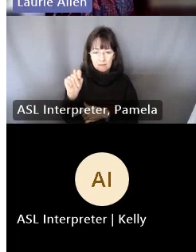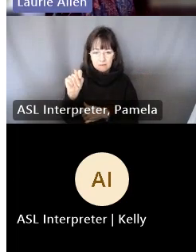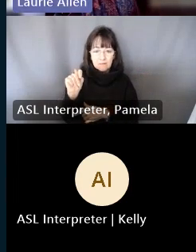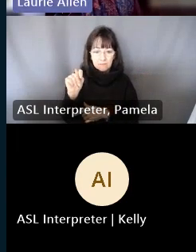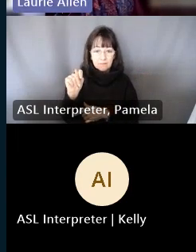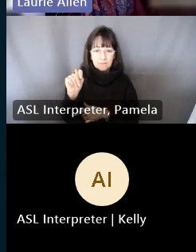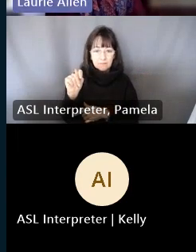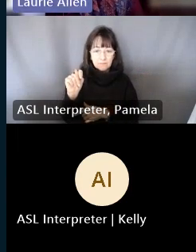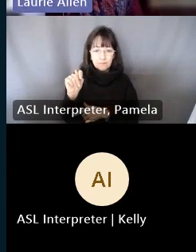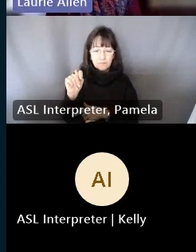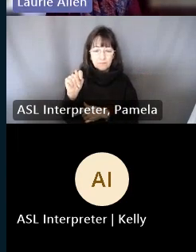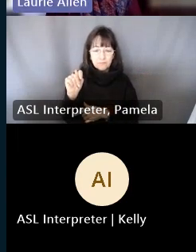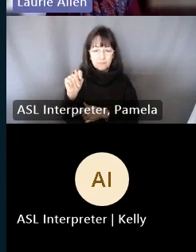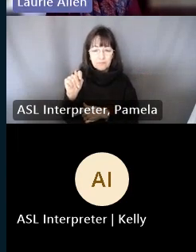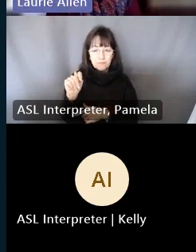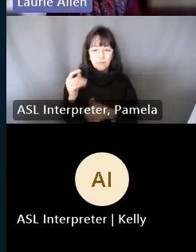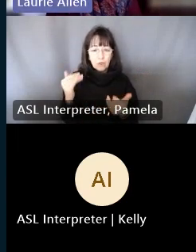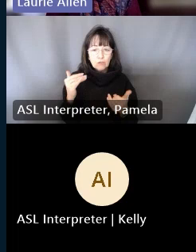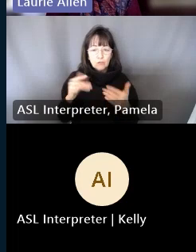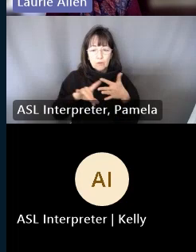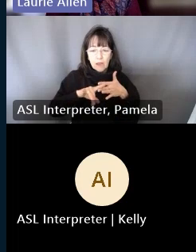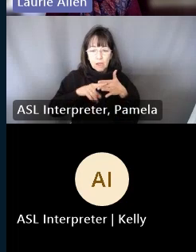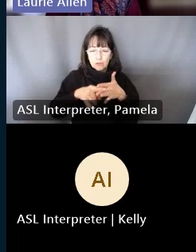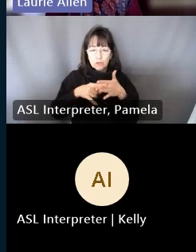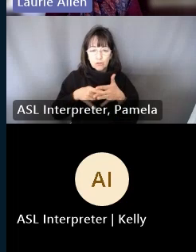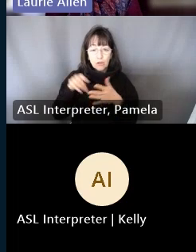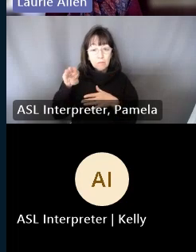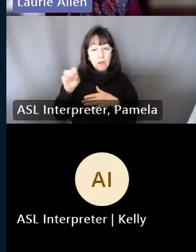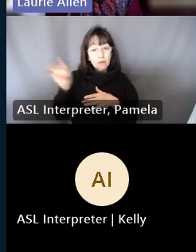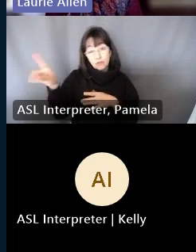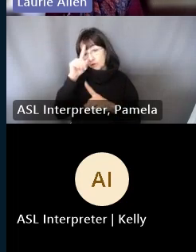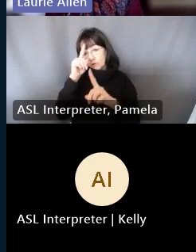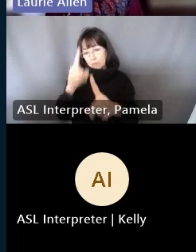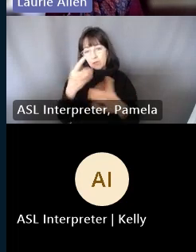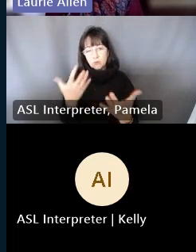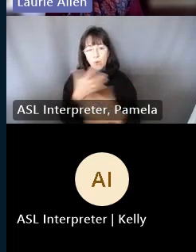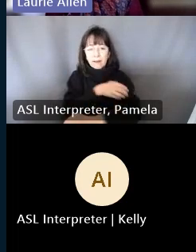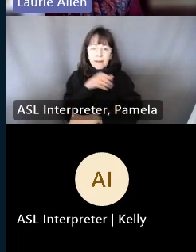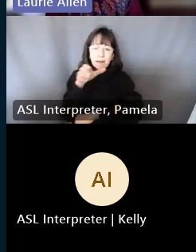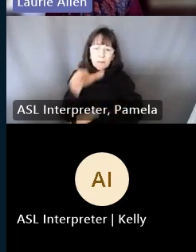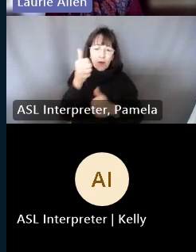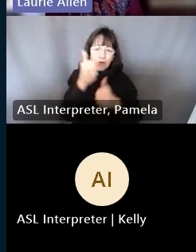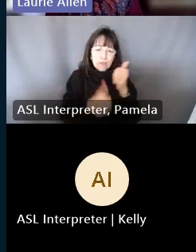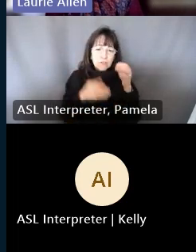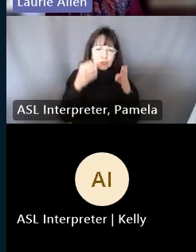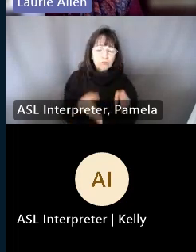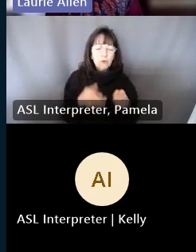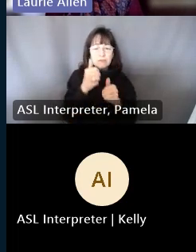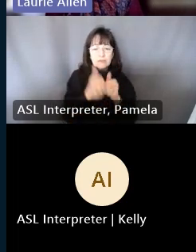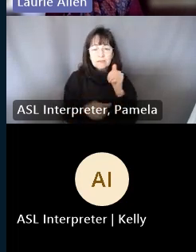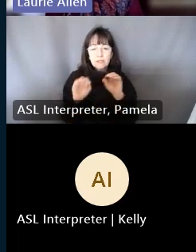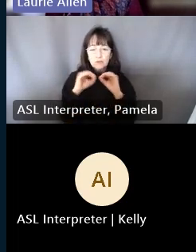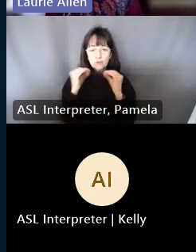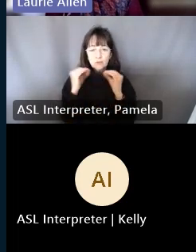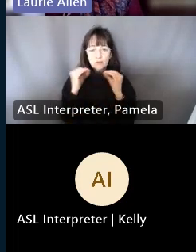So as we're getting started, you know, Microsoft's mission is to empower every person and every organization on the planet to achieve more